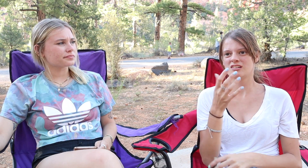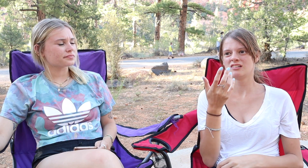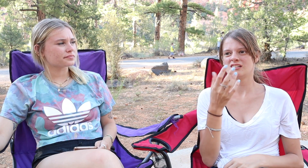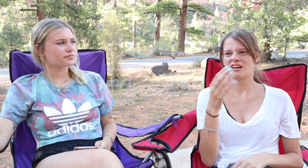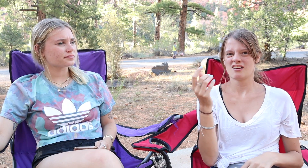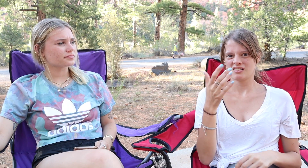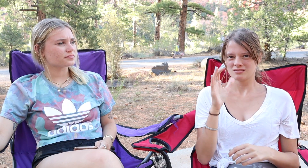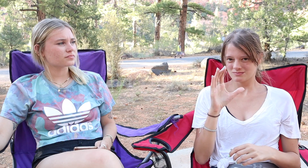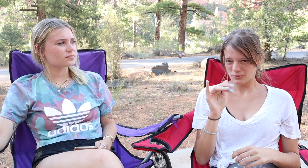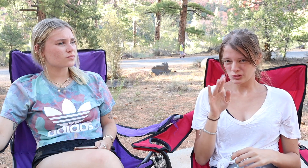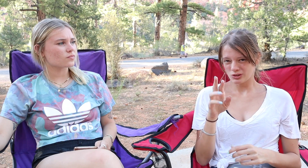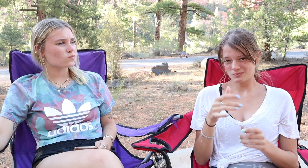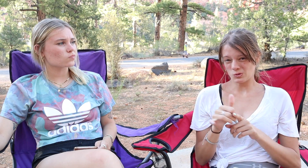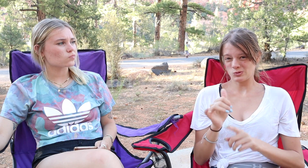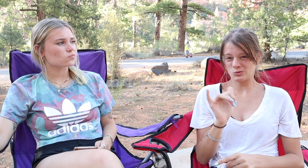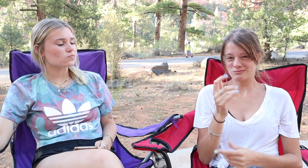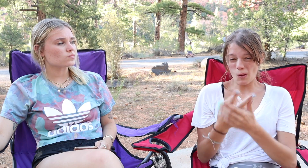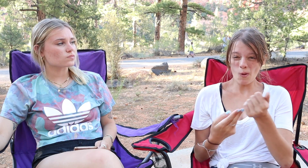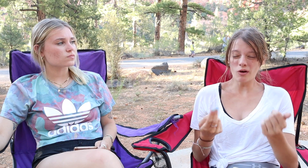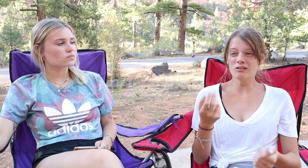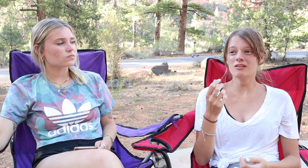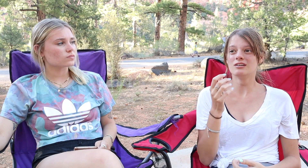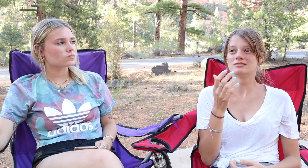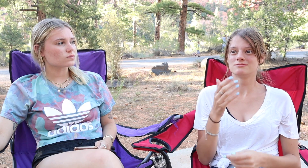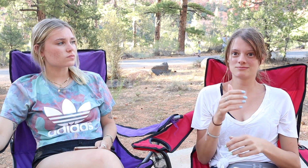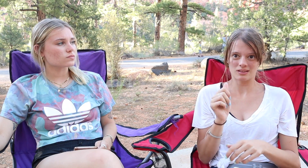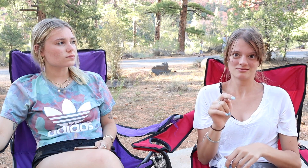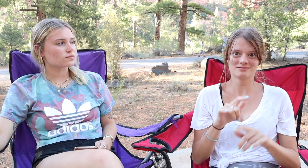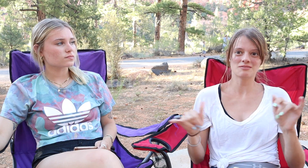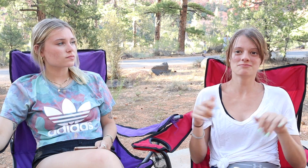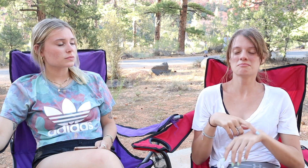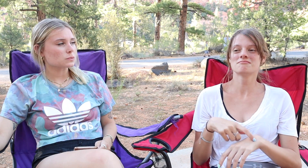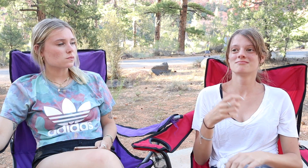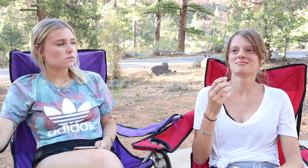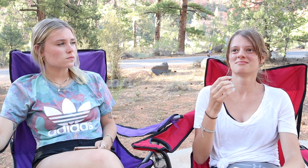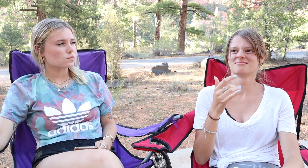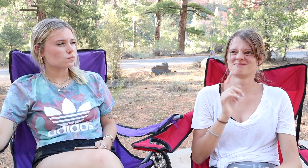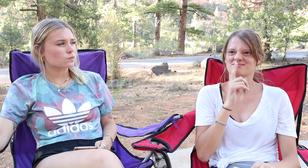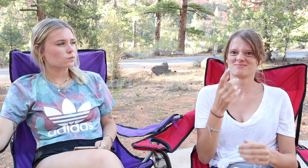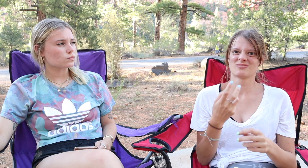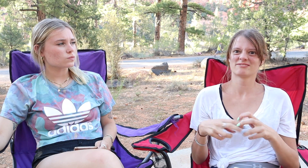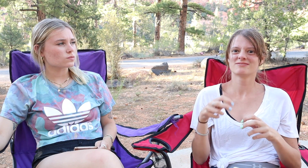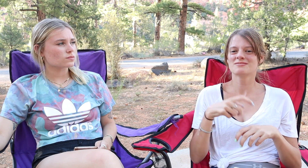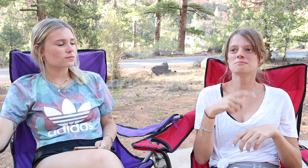and cyberbullying as well at the same time it was really tough time